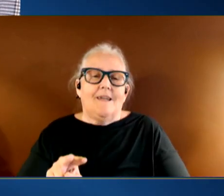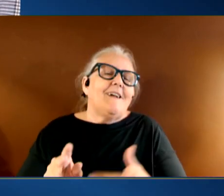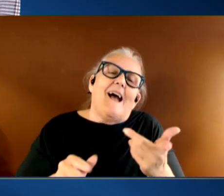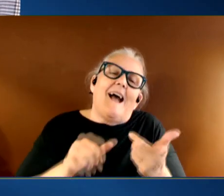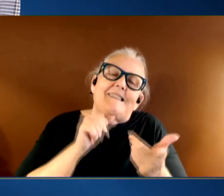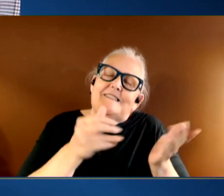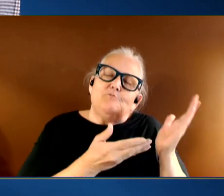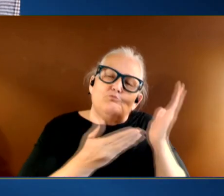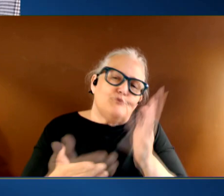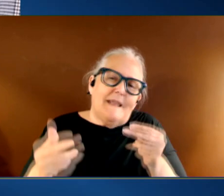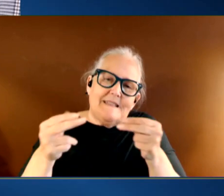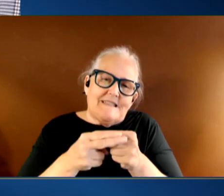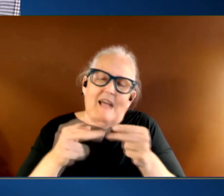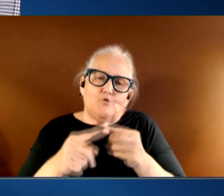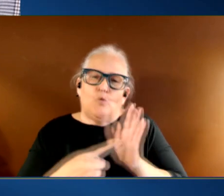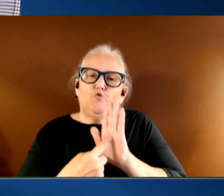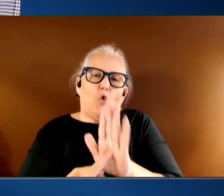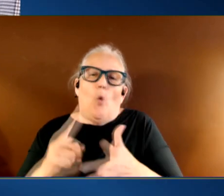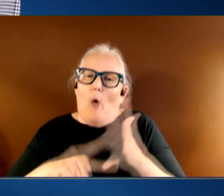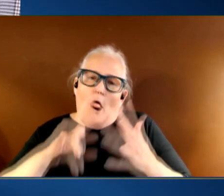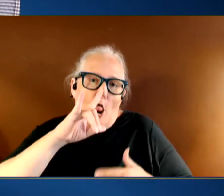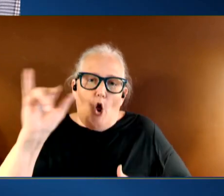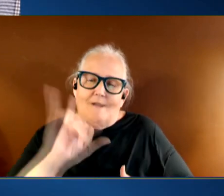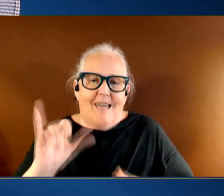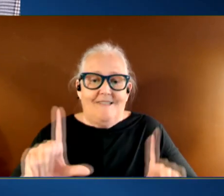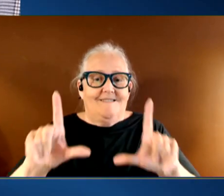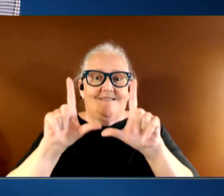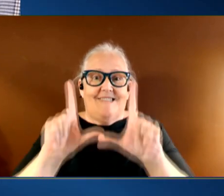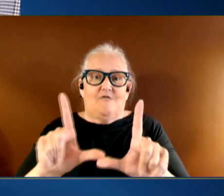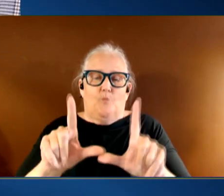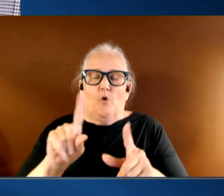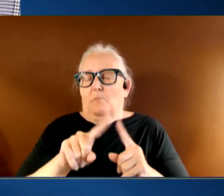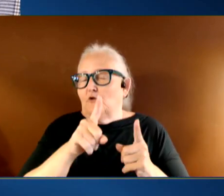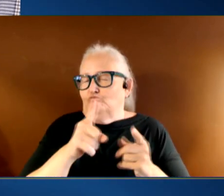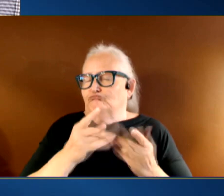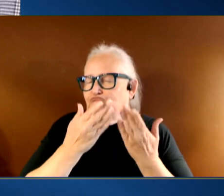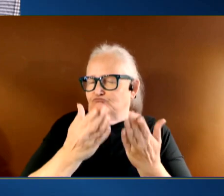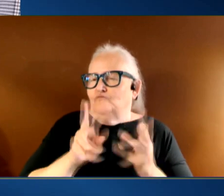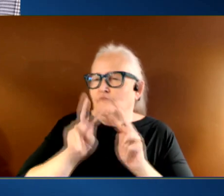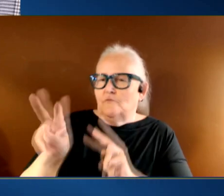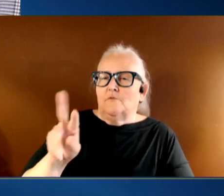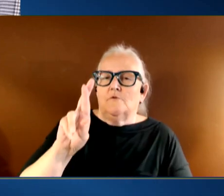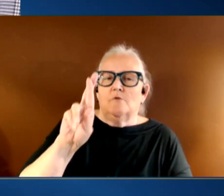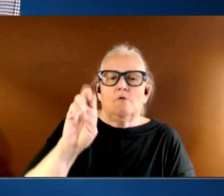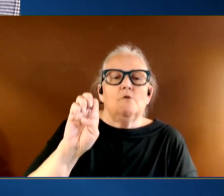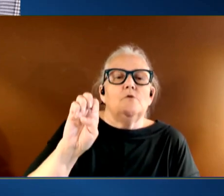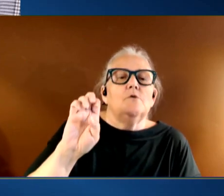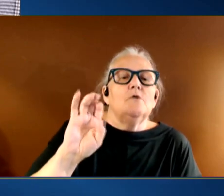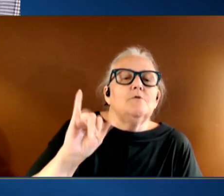dashboard, so I would encourage you to go online and see it. It's at regenstrief.org and that's